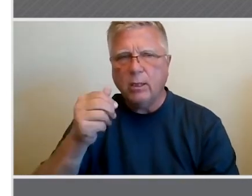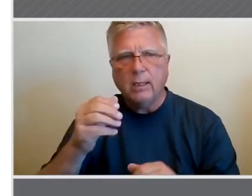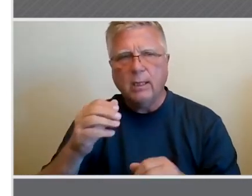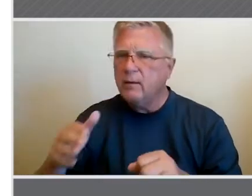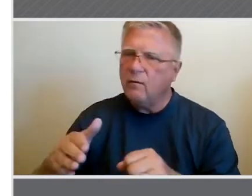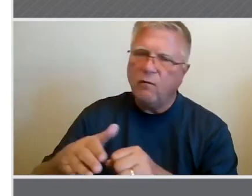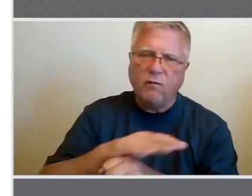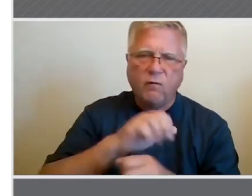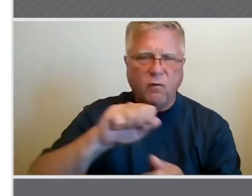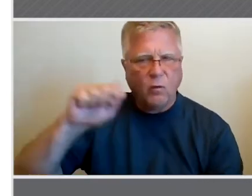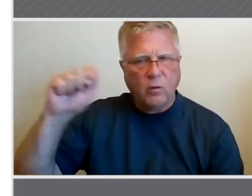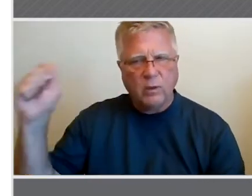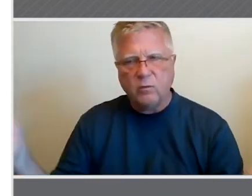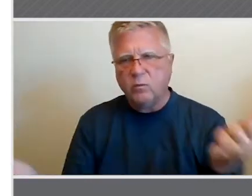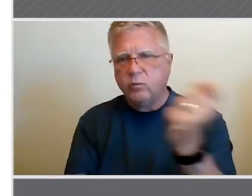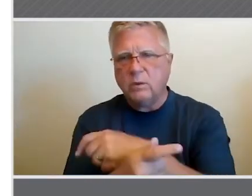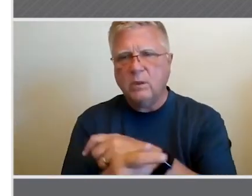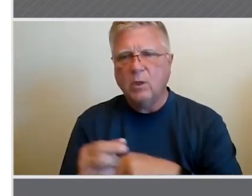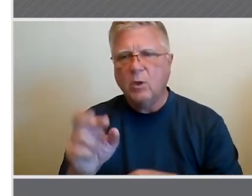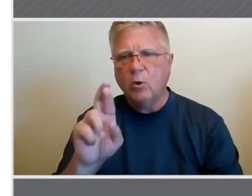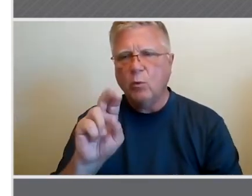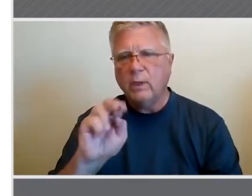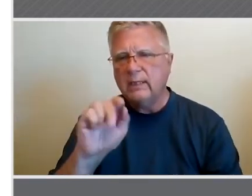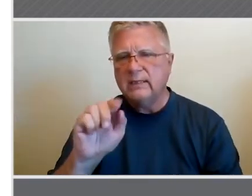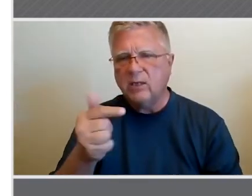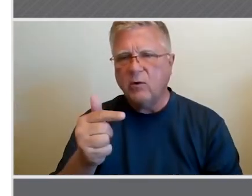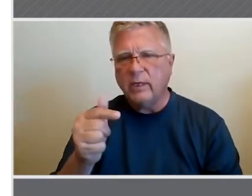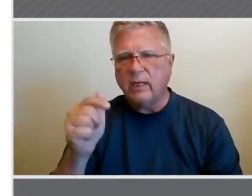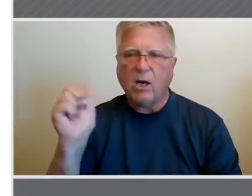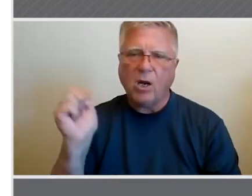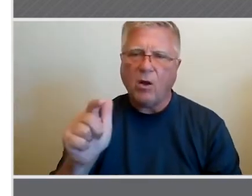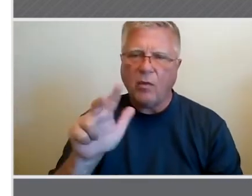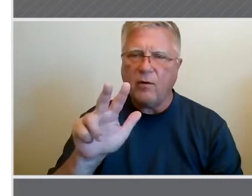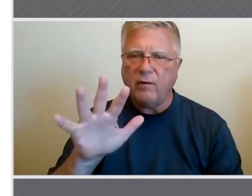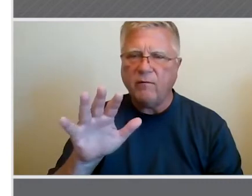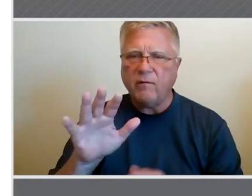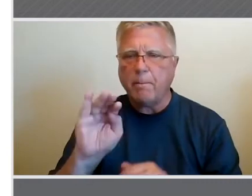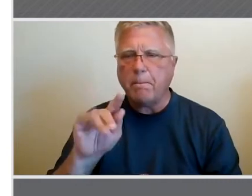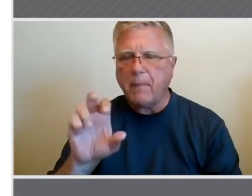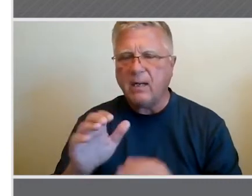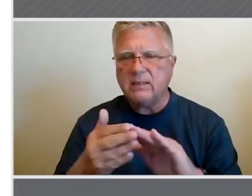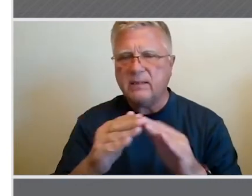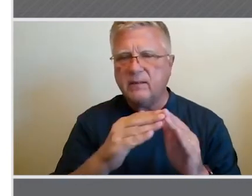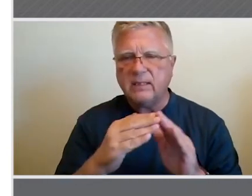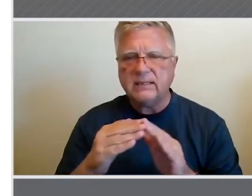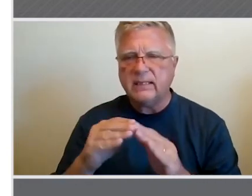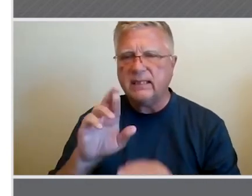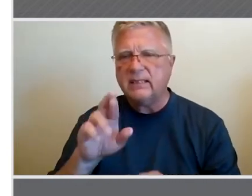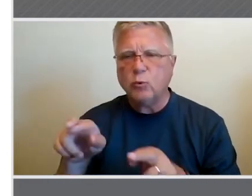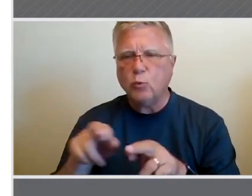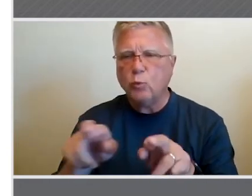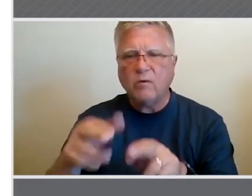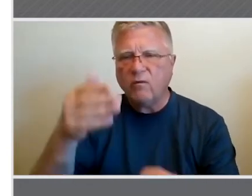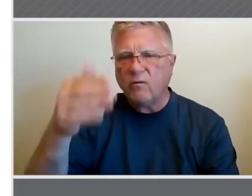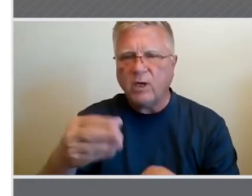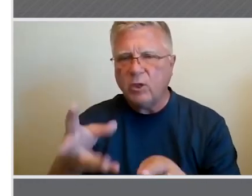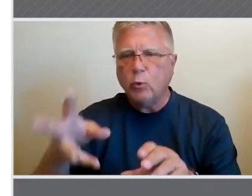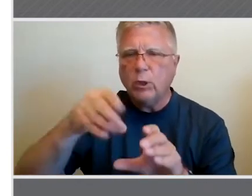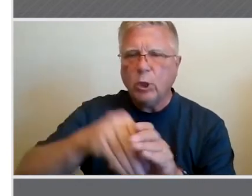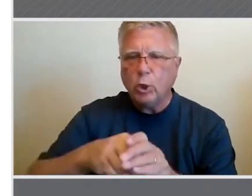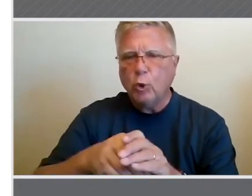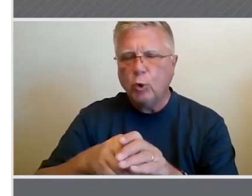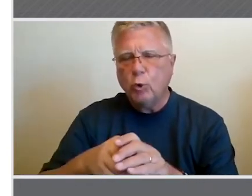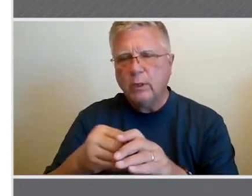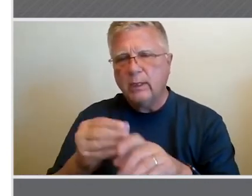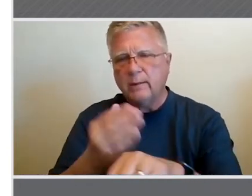all 35 miles of the city's reference to include and update those regulations, so that they